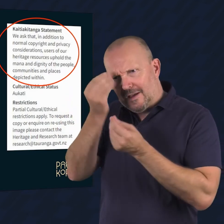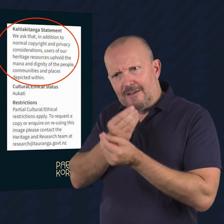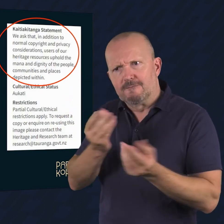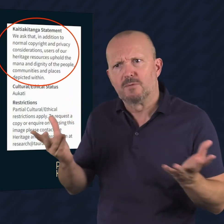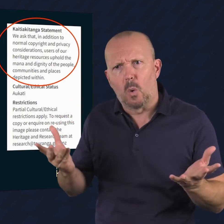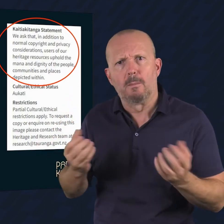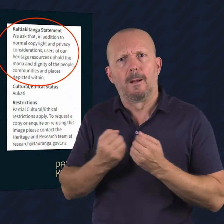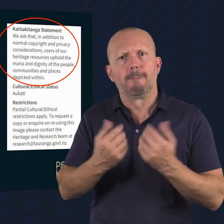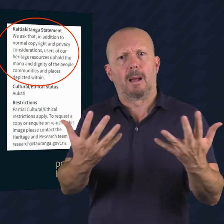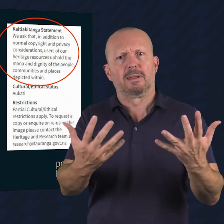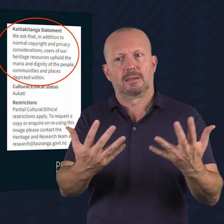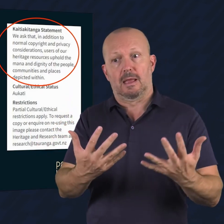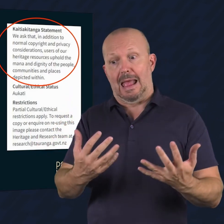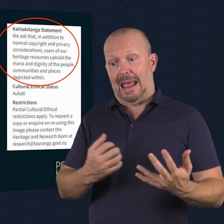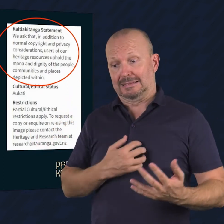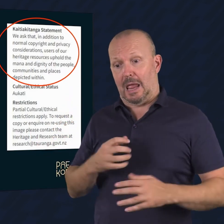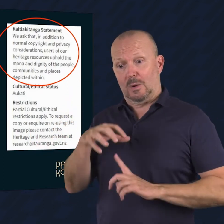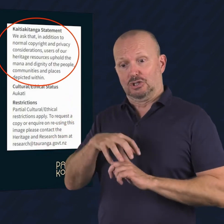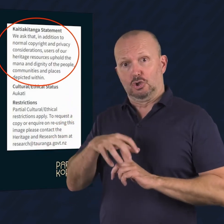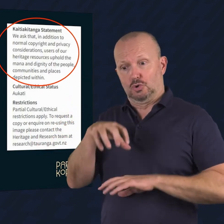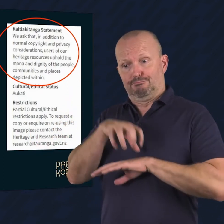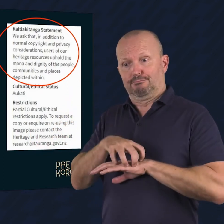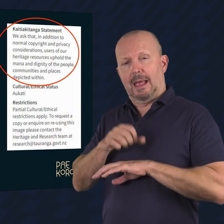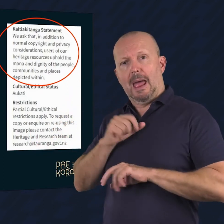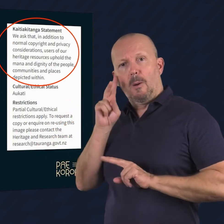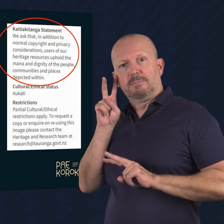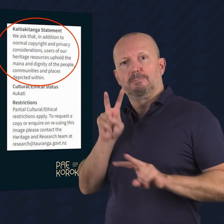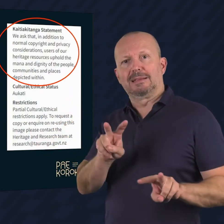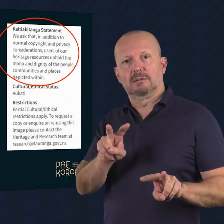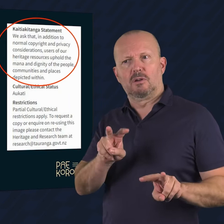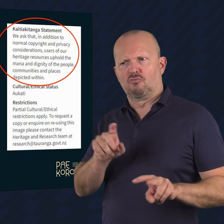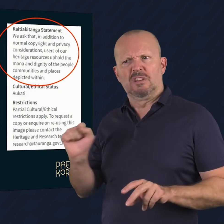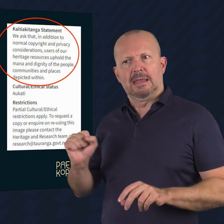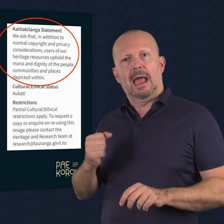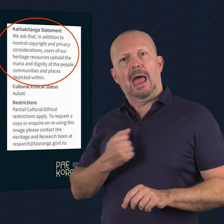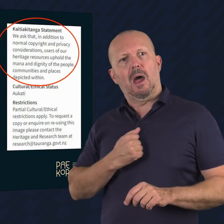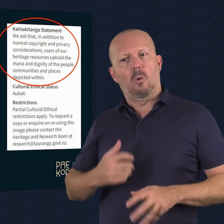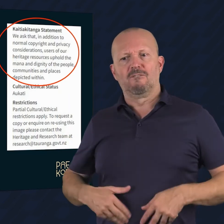our stance as an institution. Ultimately, we are communicating our values to the public.